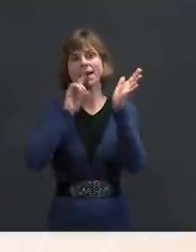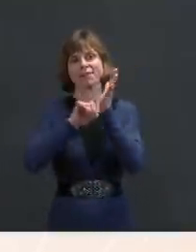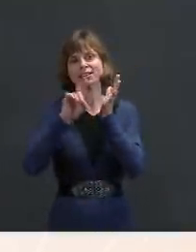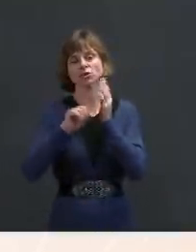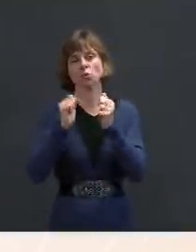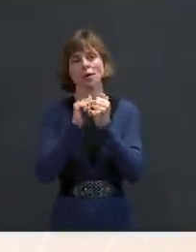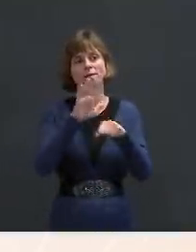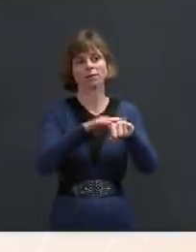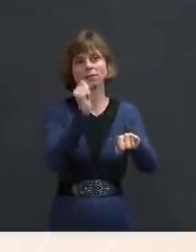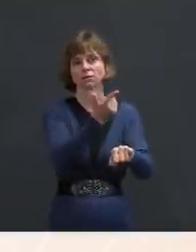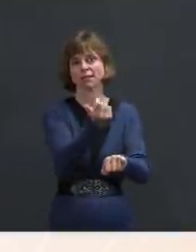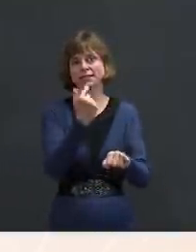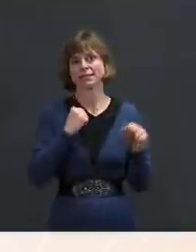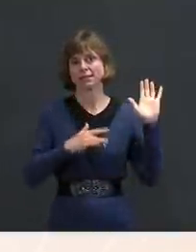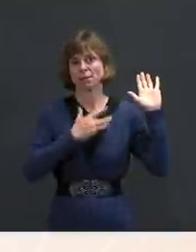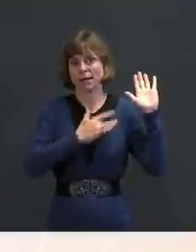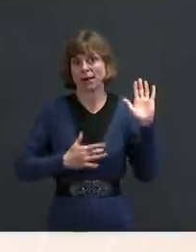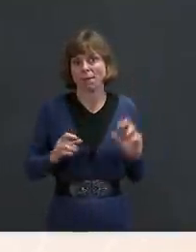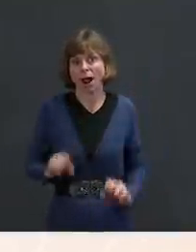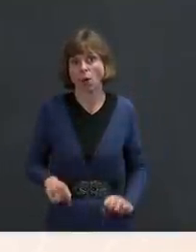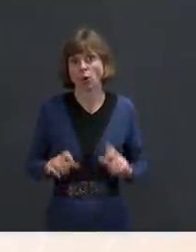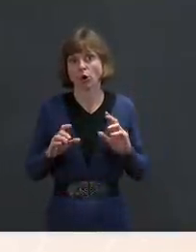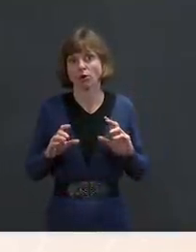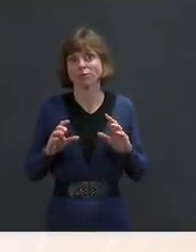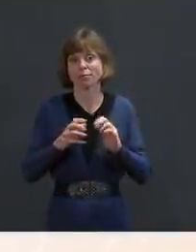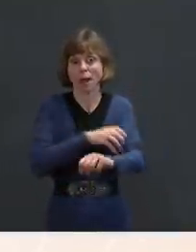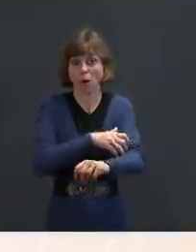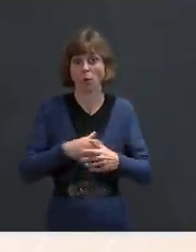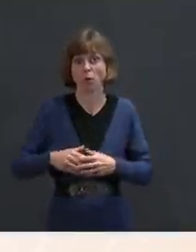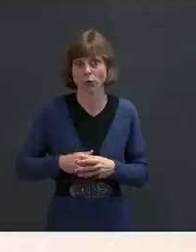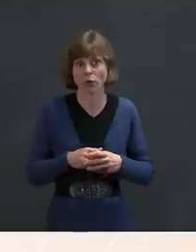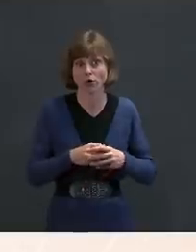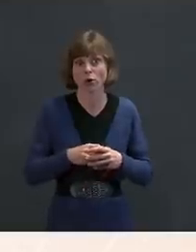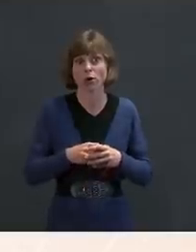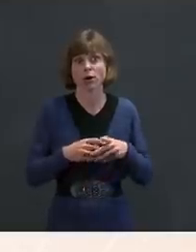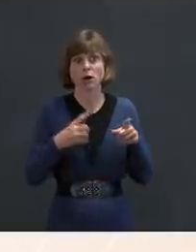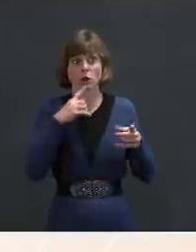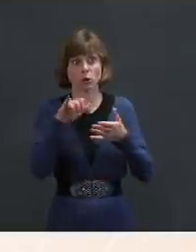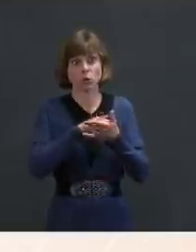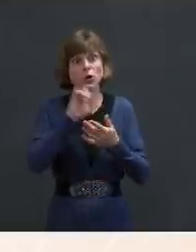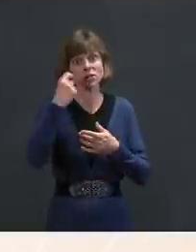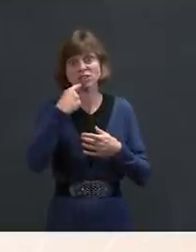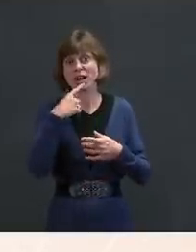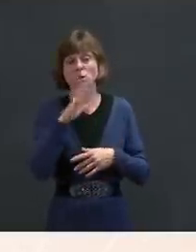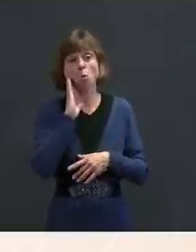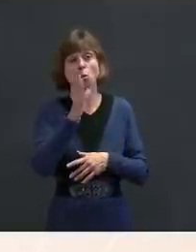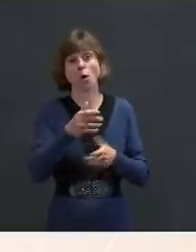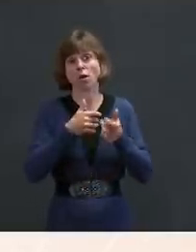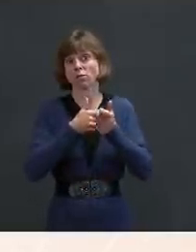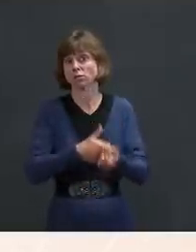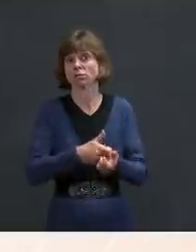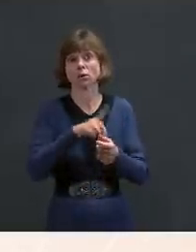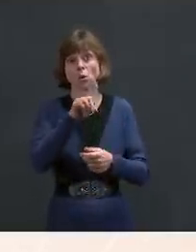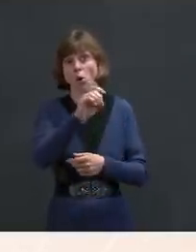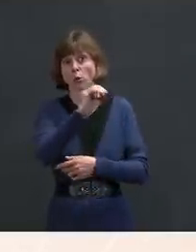And the Governor's office said he will fully cooperate. We certainly support that process, and we'll wait to see that through.